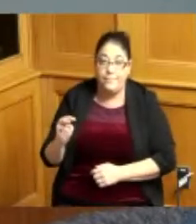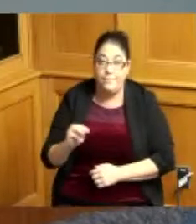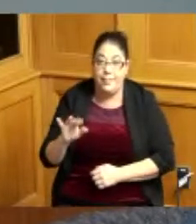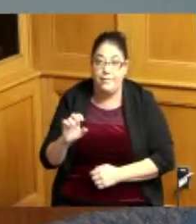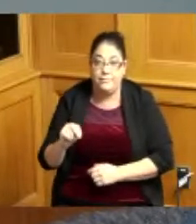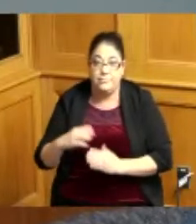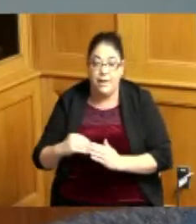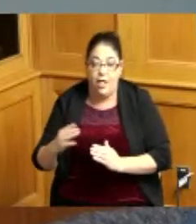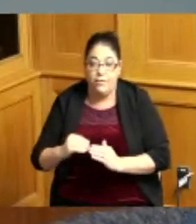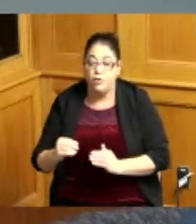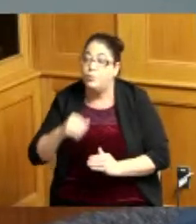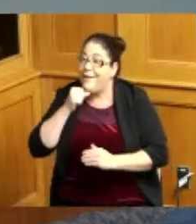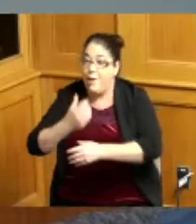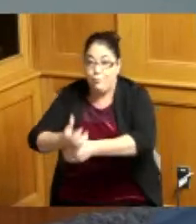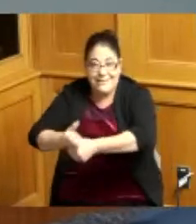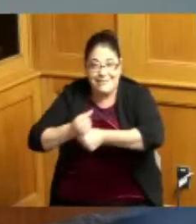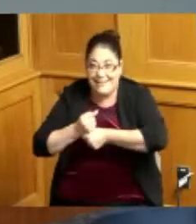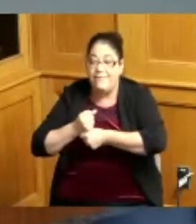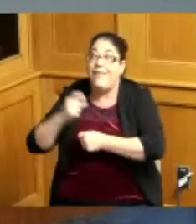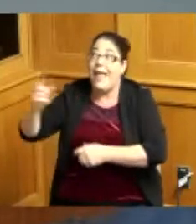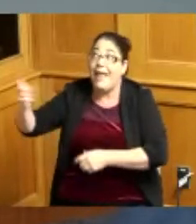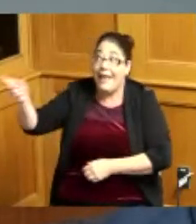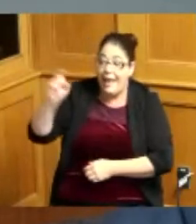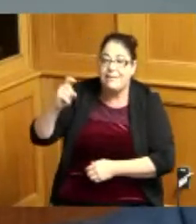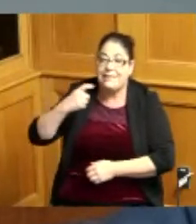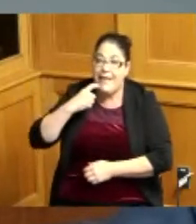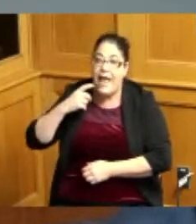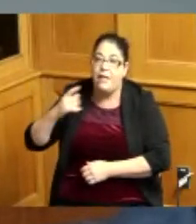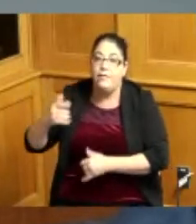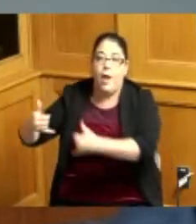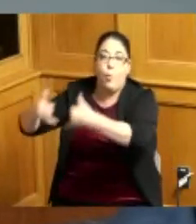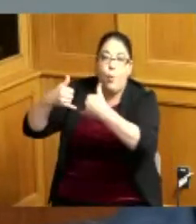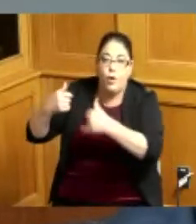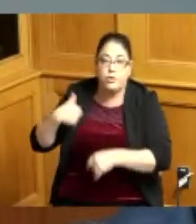we haven't received it yet but we know we've gotten that award so this is just